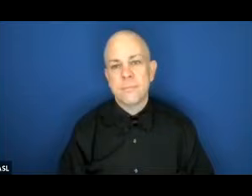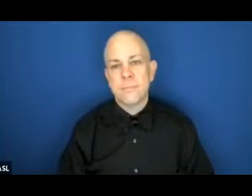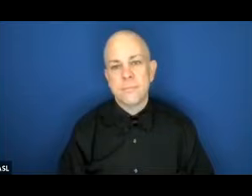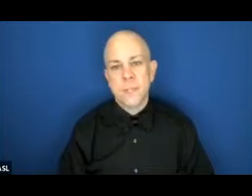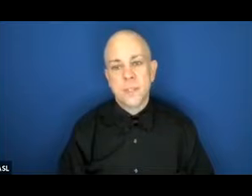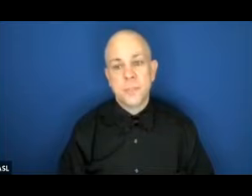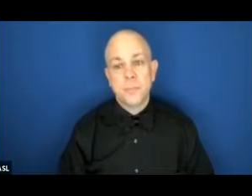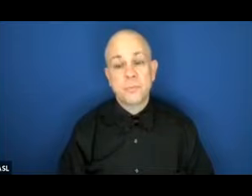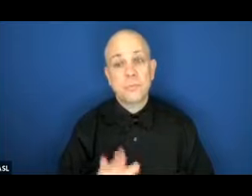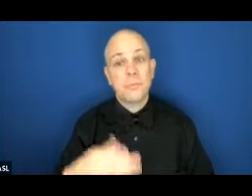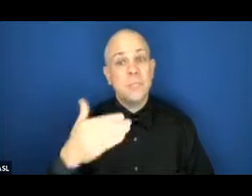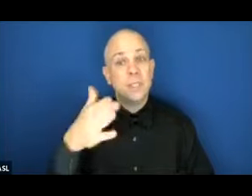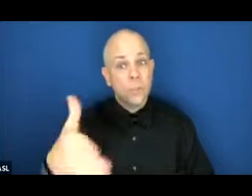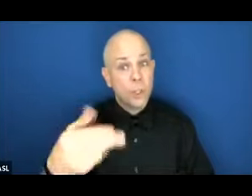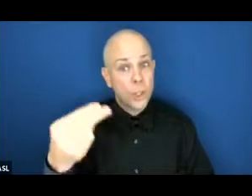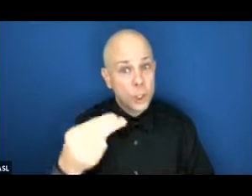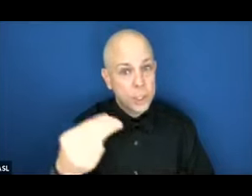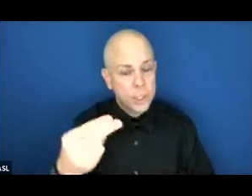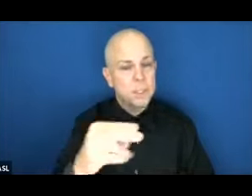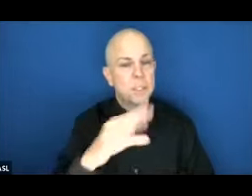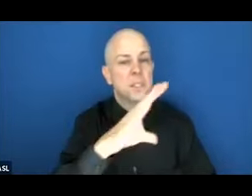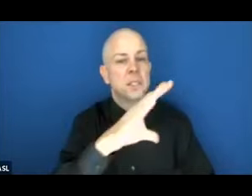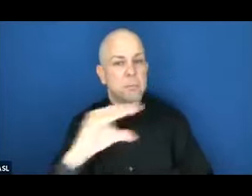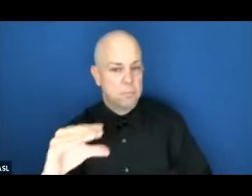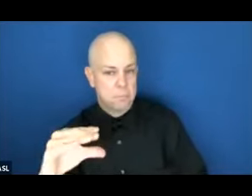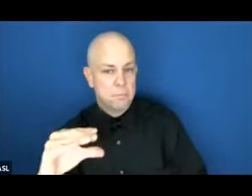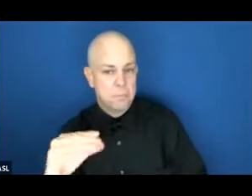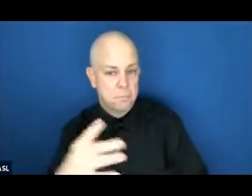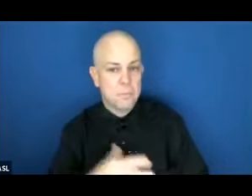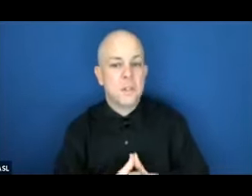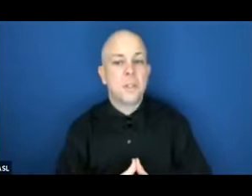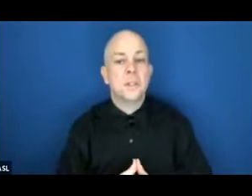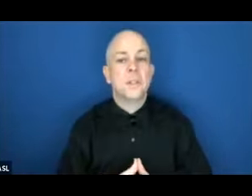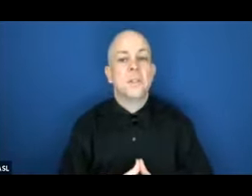confidence is lower uh there have been suggested suggestions